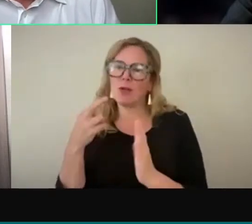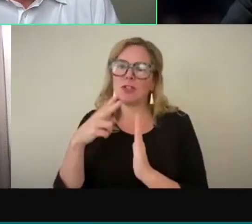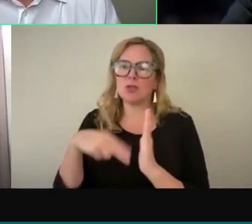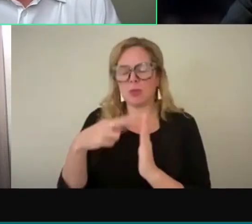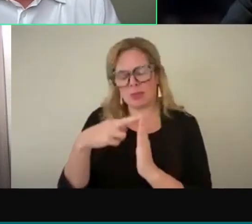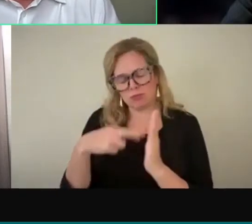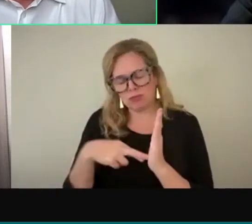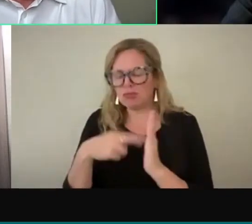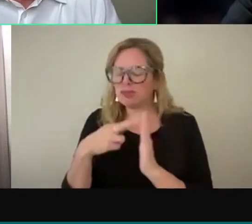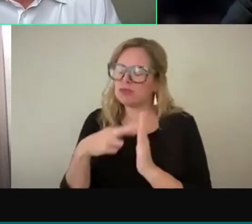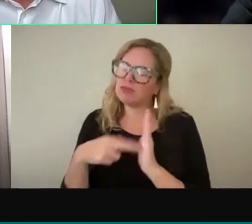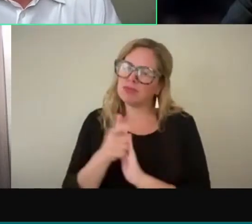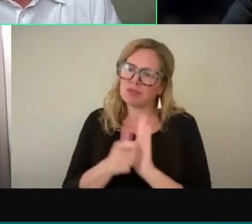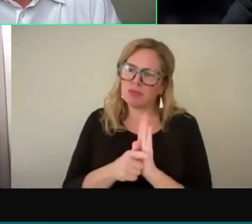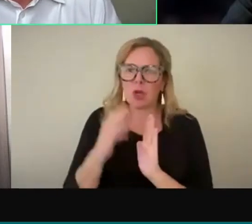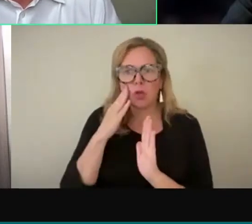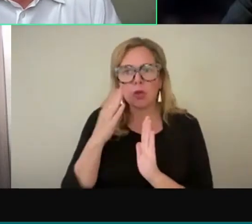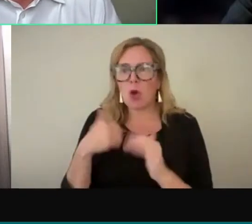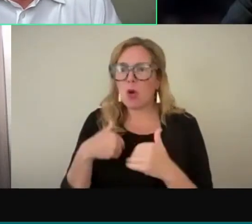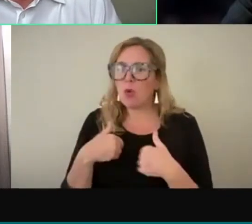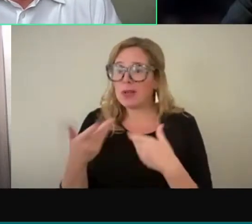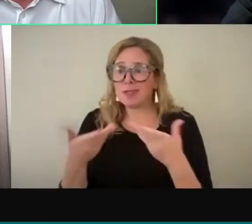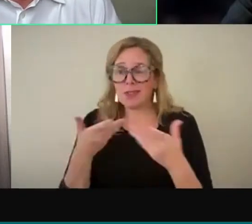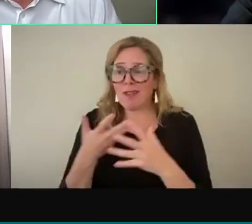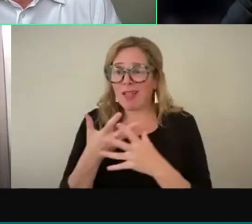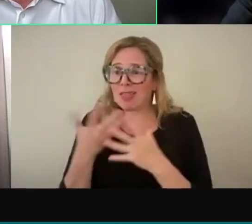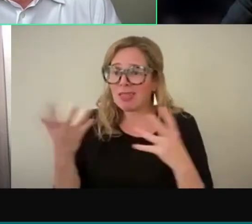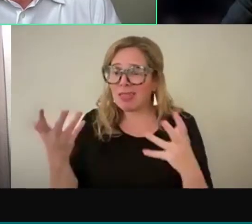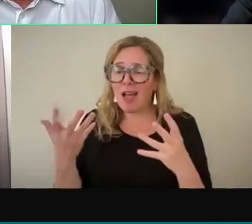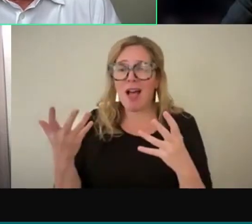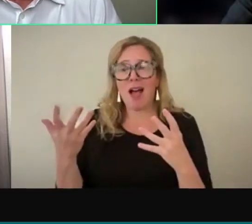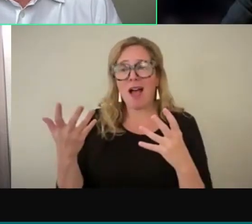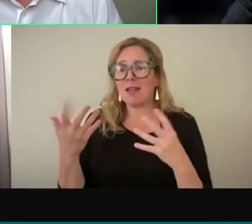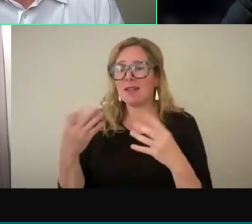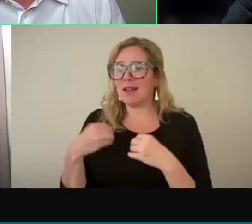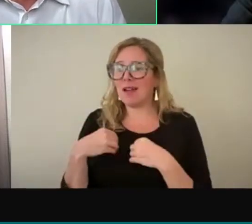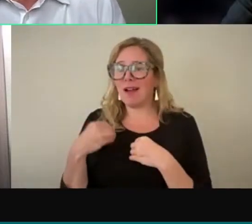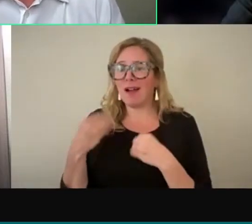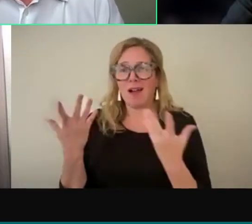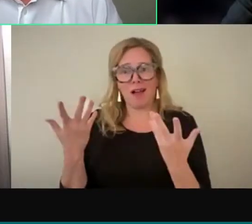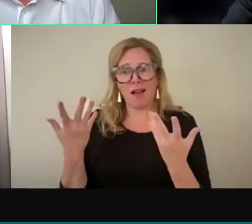government and a lot of health systems, so we are very familiar and we deploy WCAG